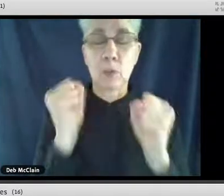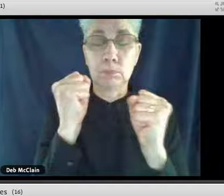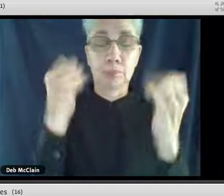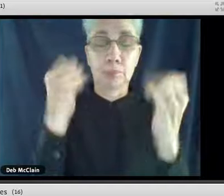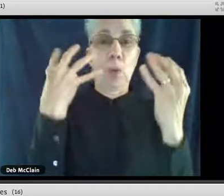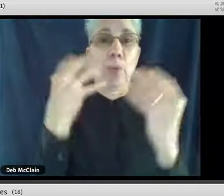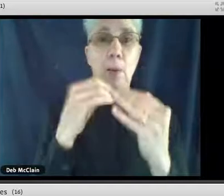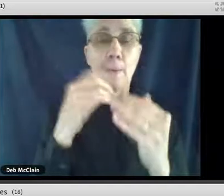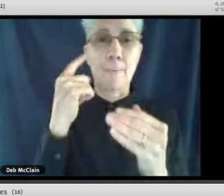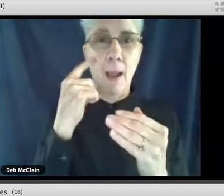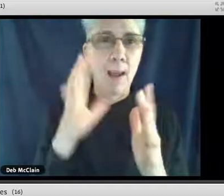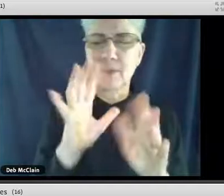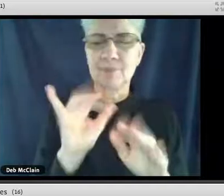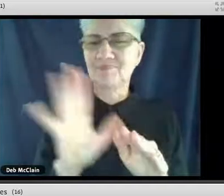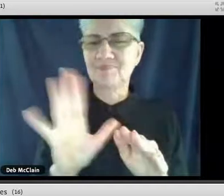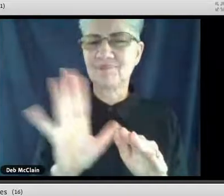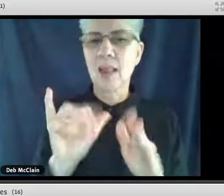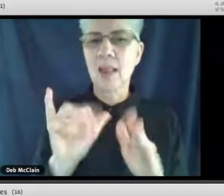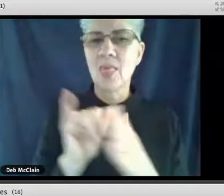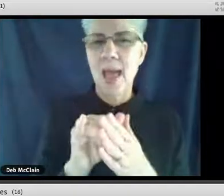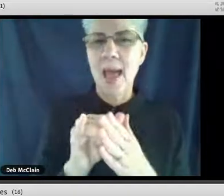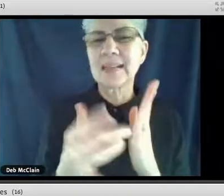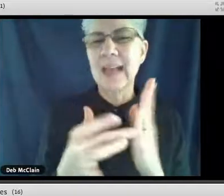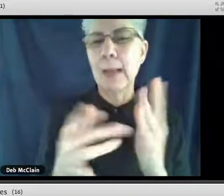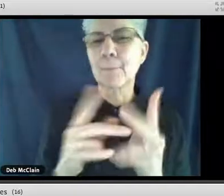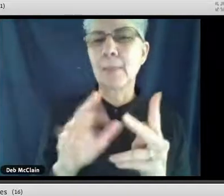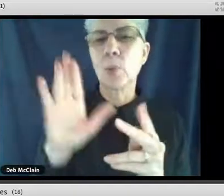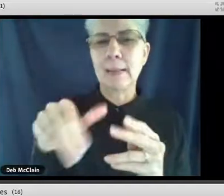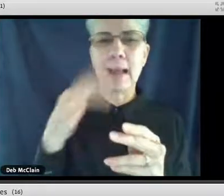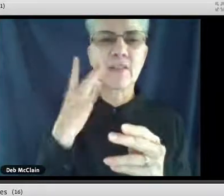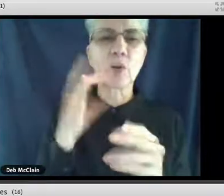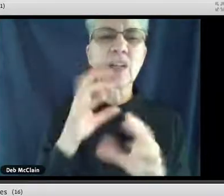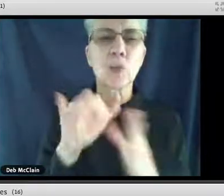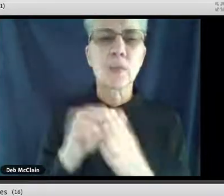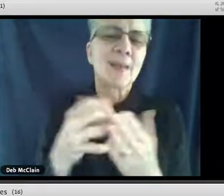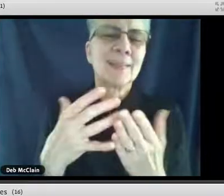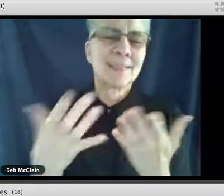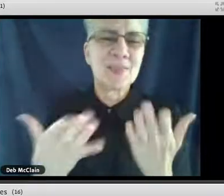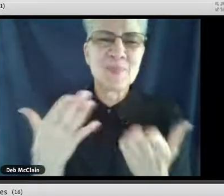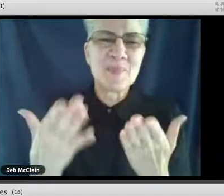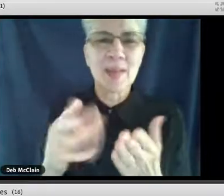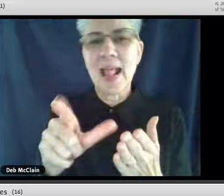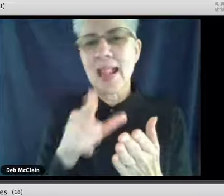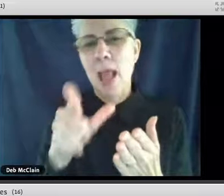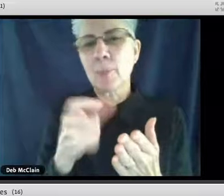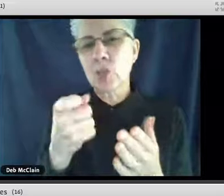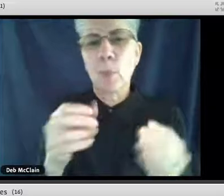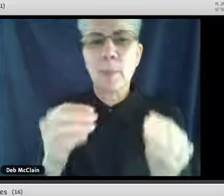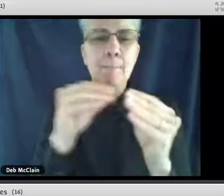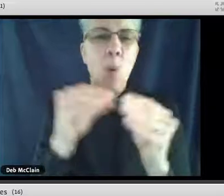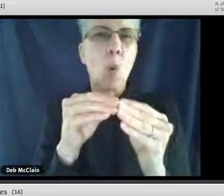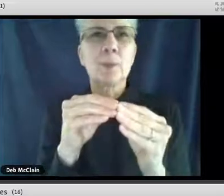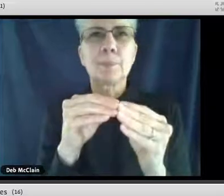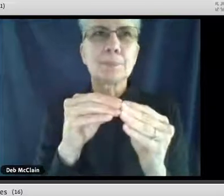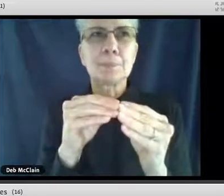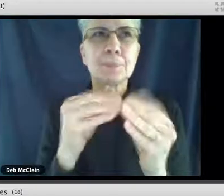We'll leave that to the tech people over in California maybe. Libraries, we're kind of a little more focused